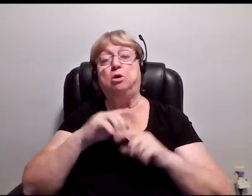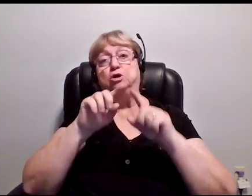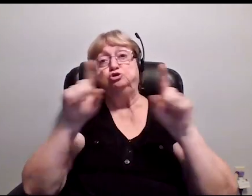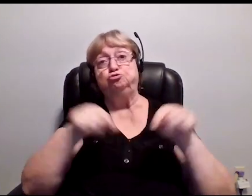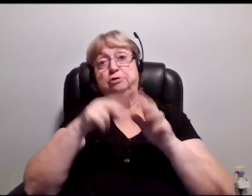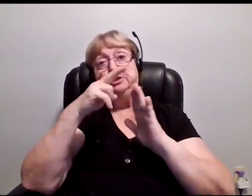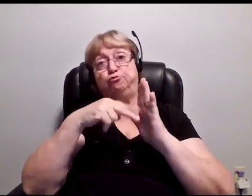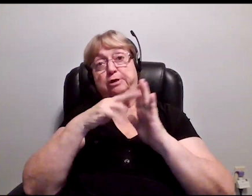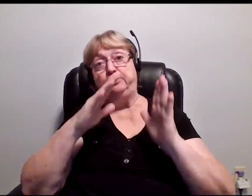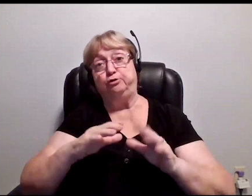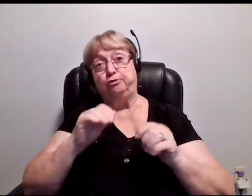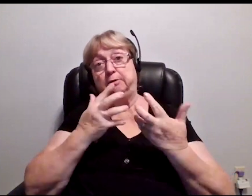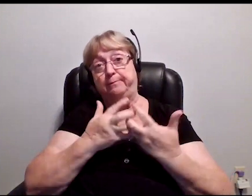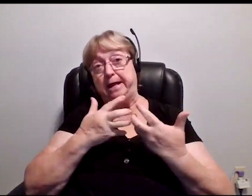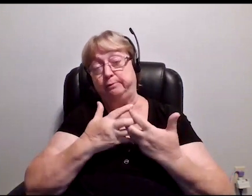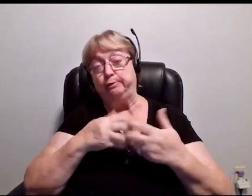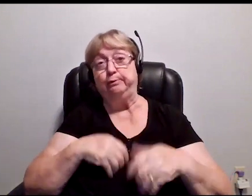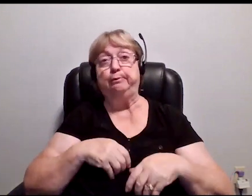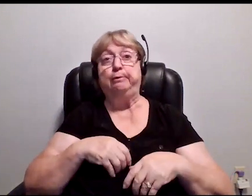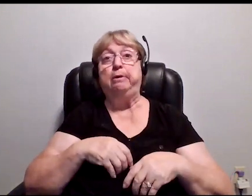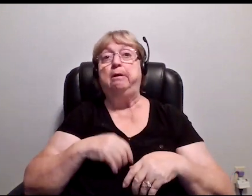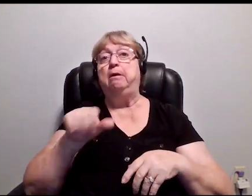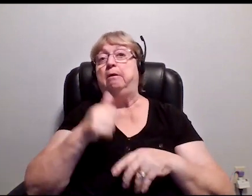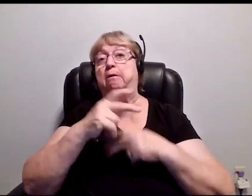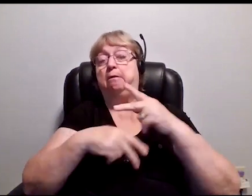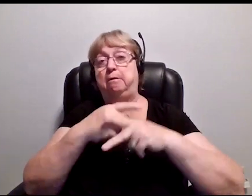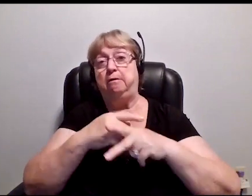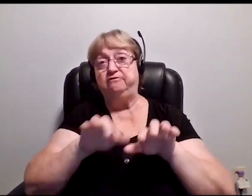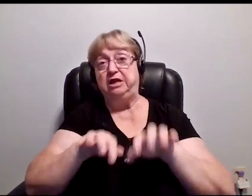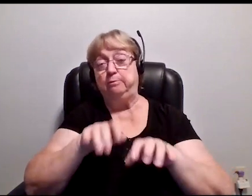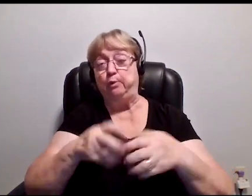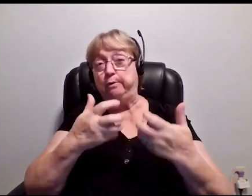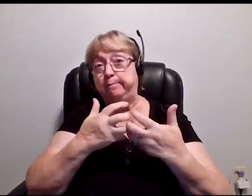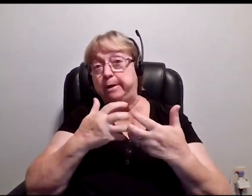alternative keyboard compatible, and allows for alternative navigation access.